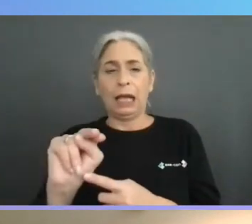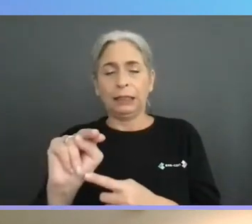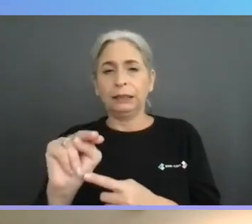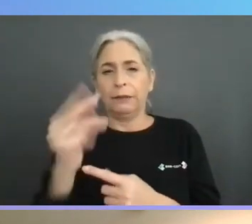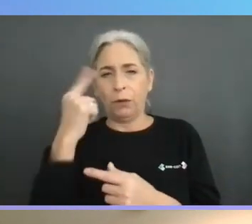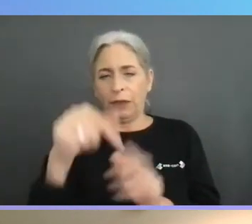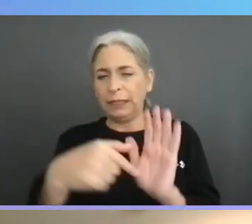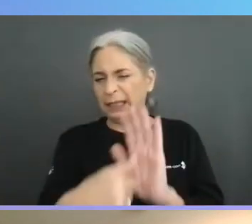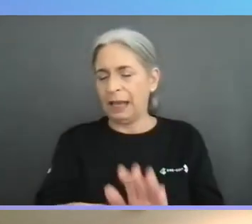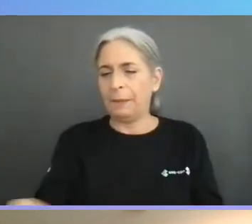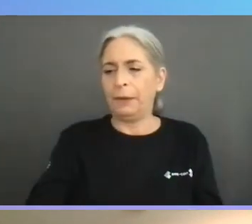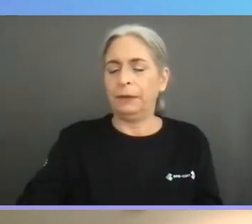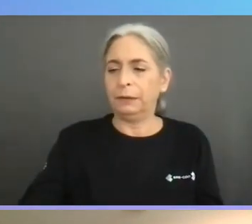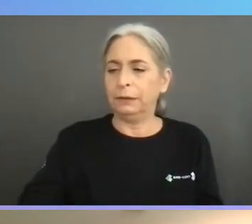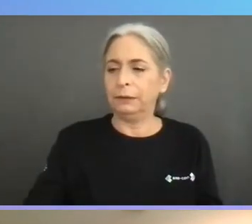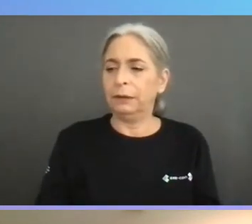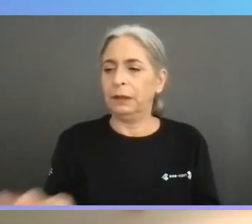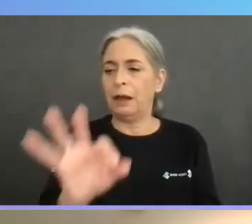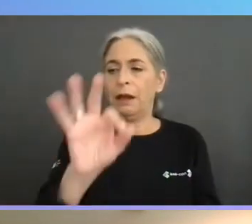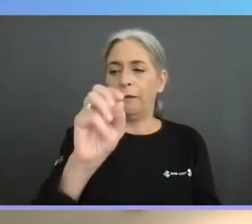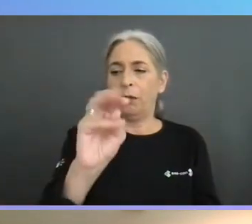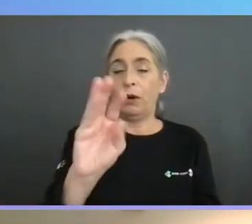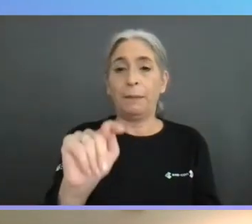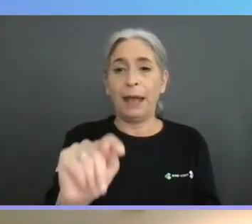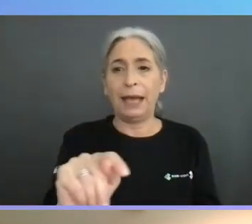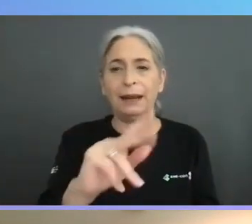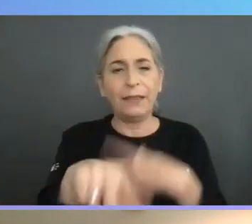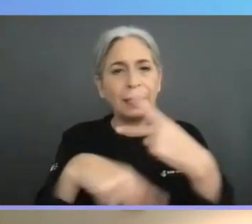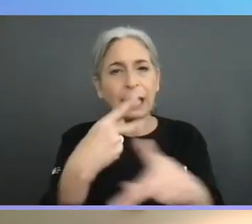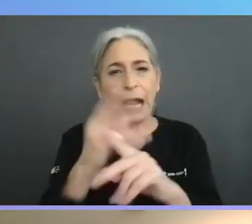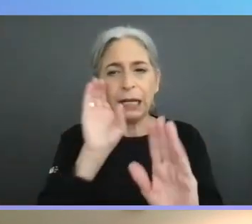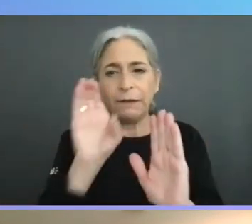this example, format, the type of an image, uh, it's an icon.